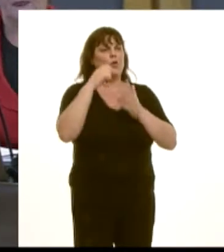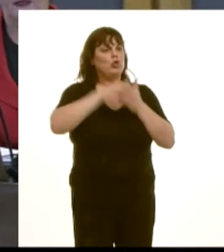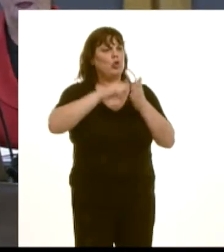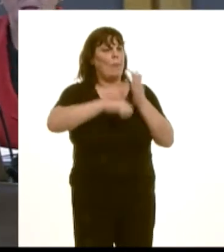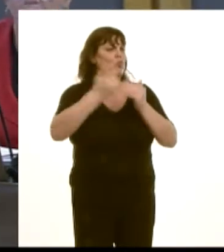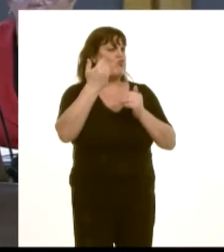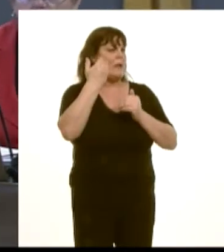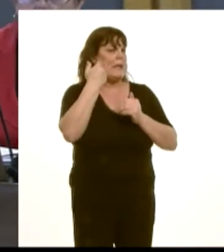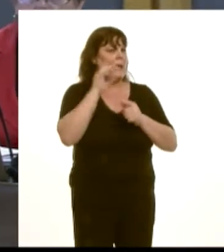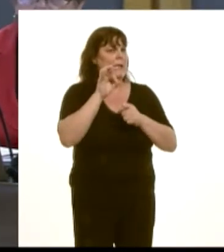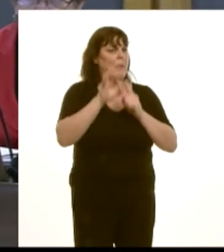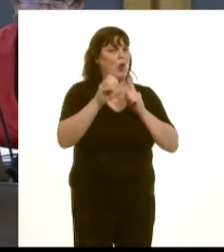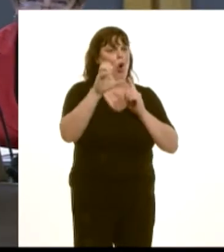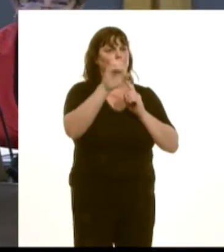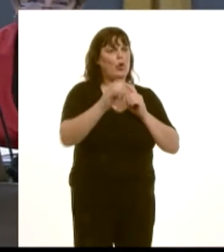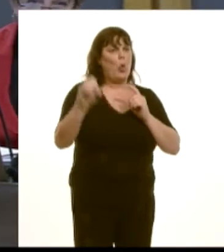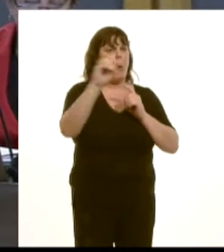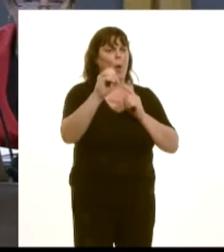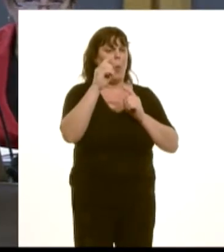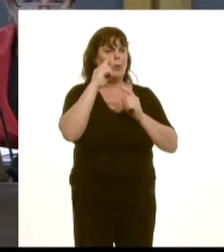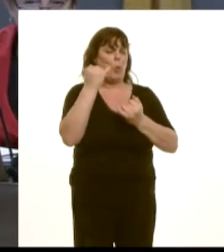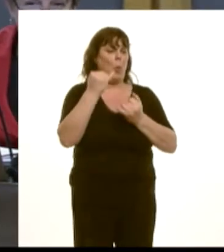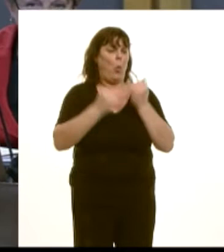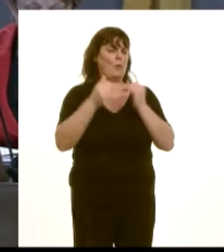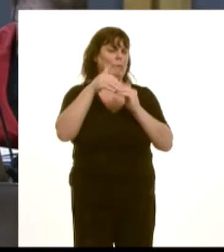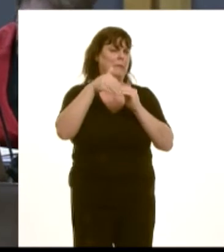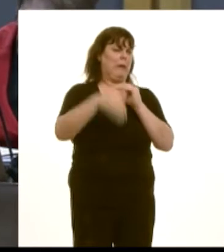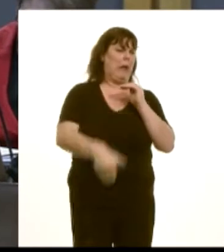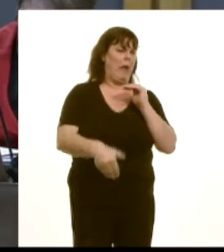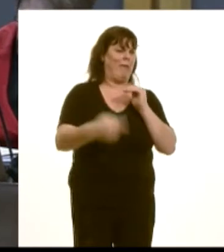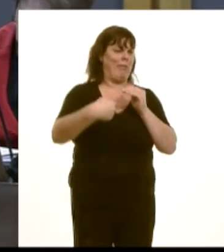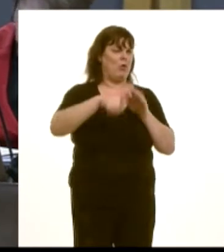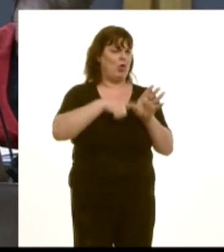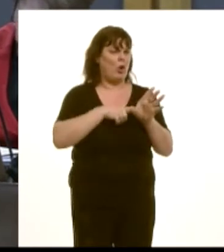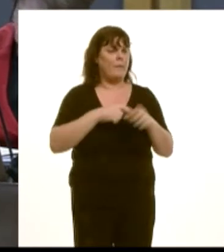October, we saw the biggest decline since February. In Wales we have had three business